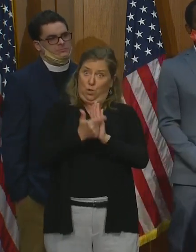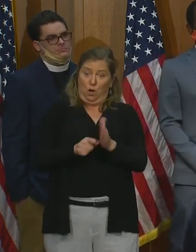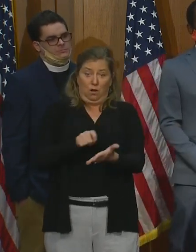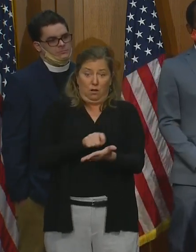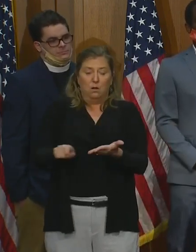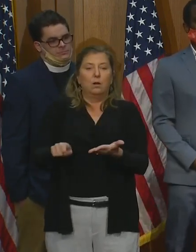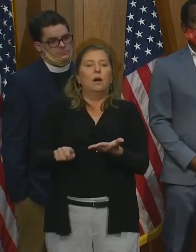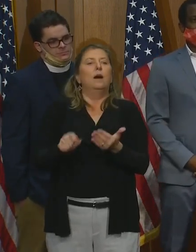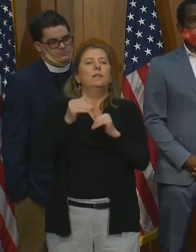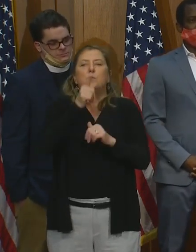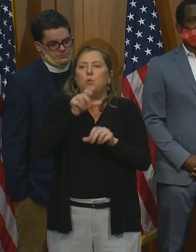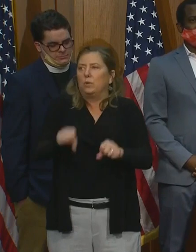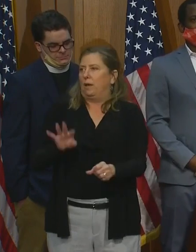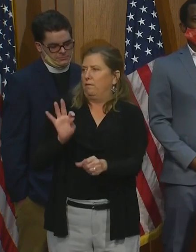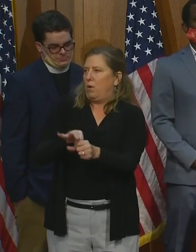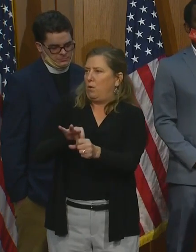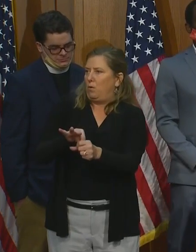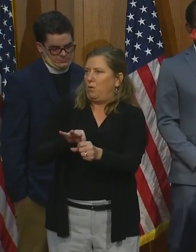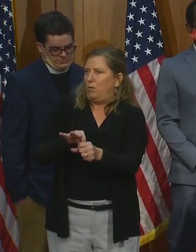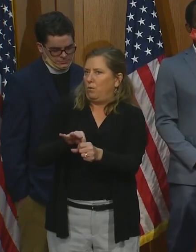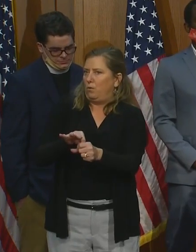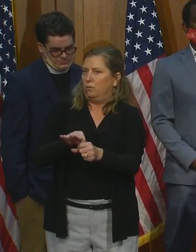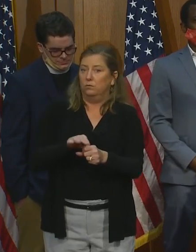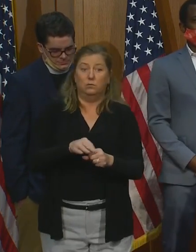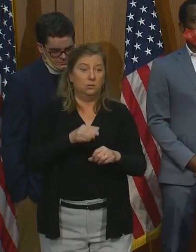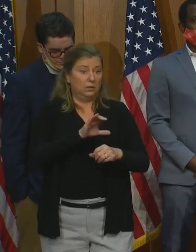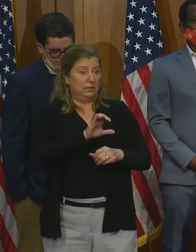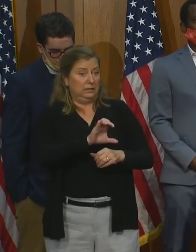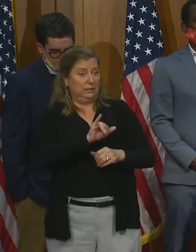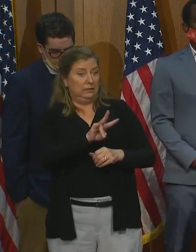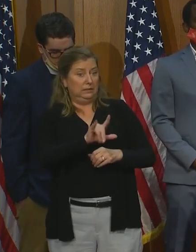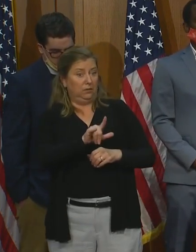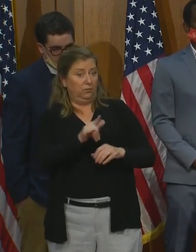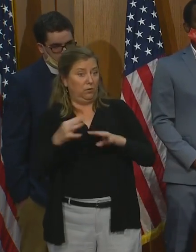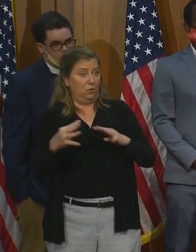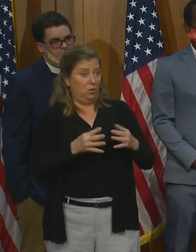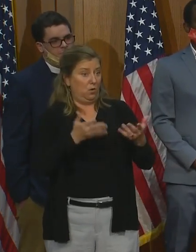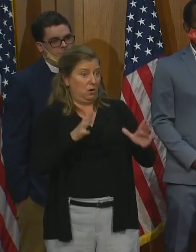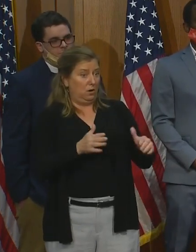EXAMPLE NEW LAWS LIMIT THE